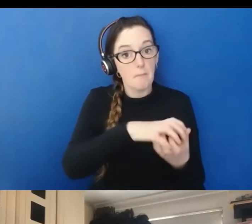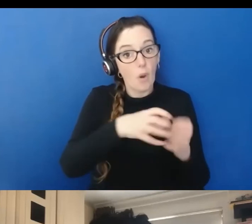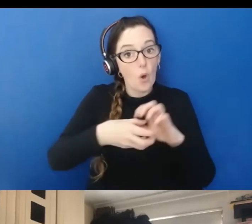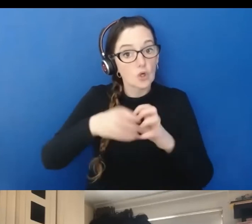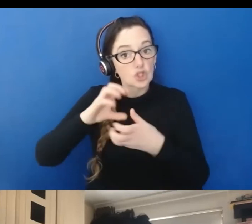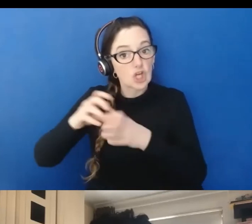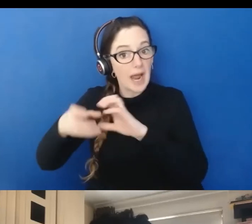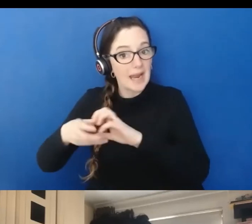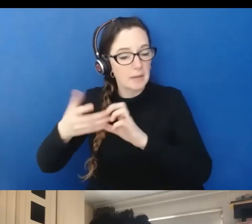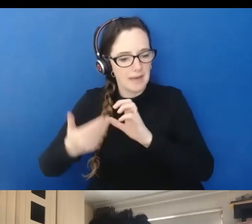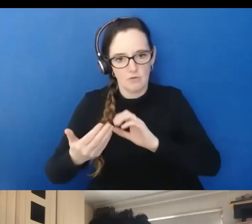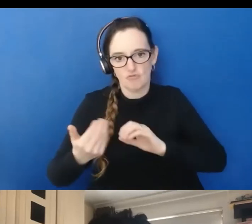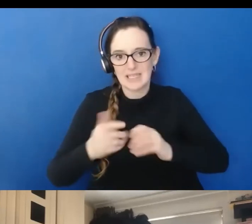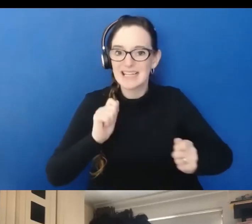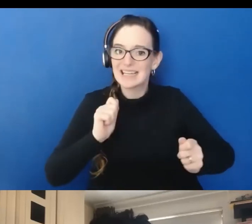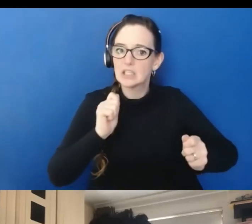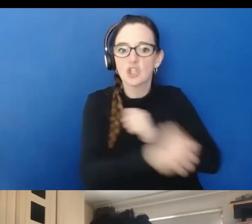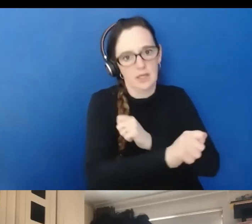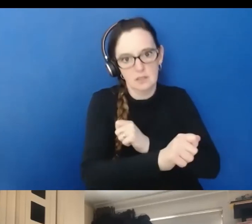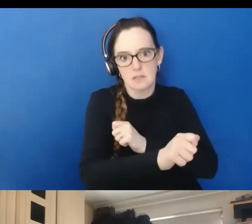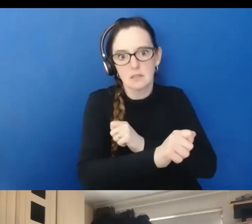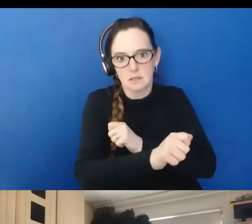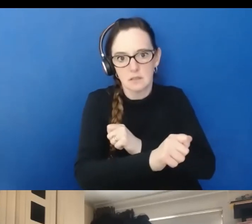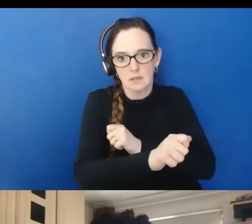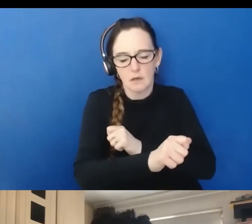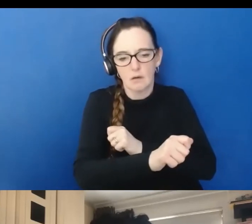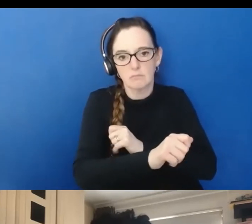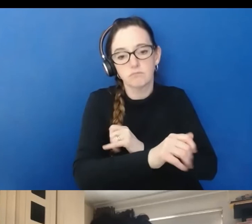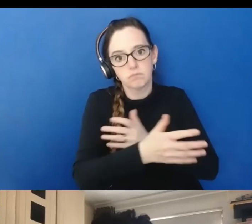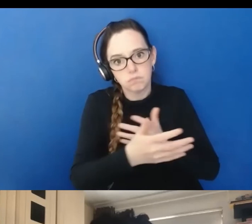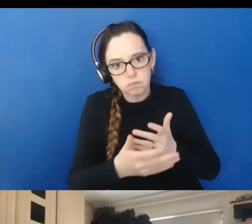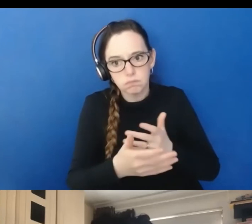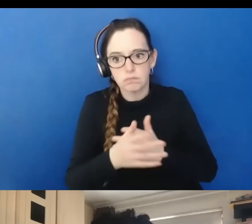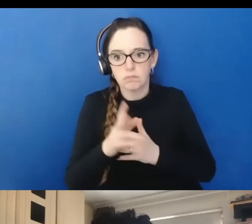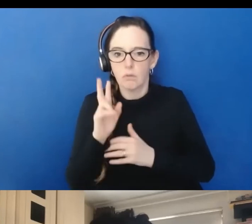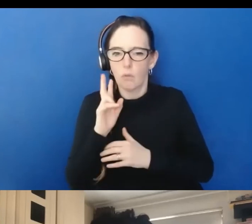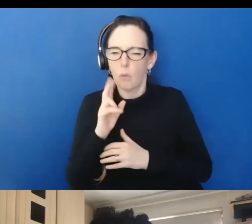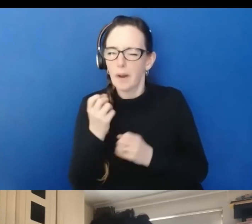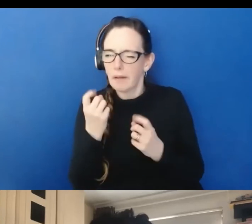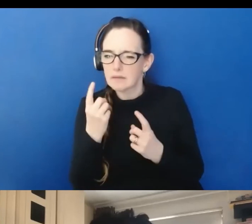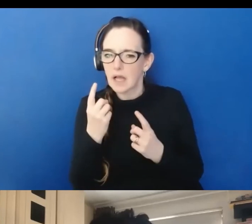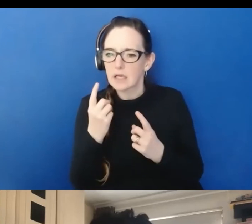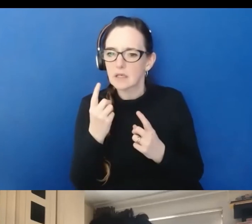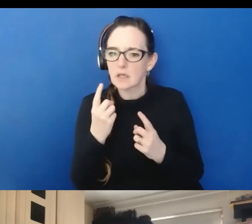made presently and we understood that. For web.3 there will be change on our code